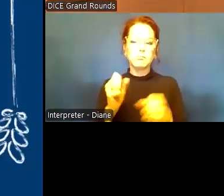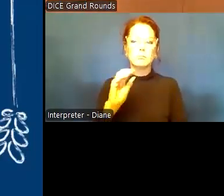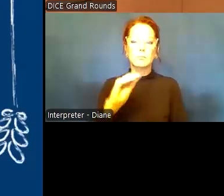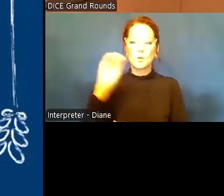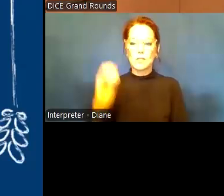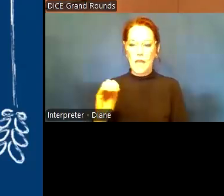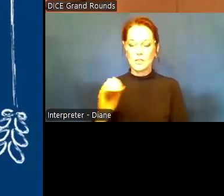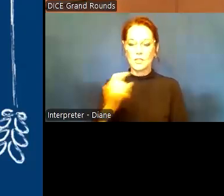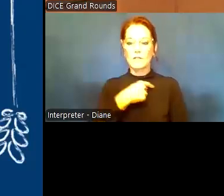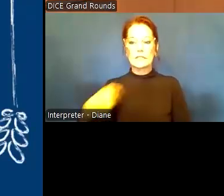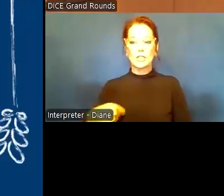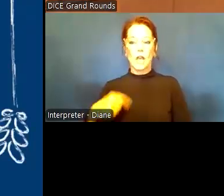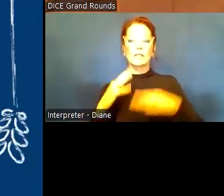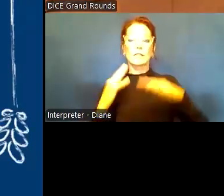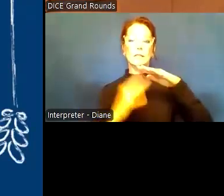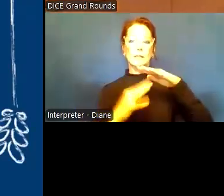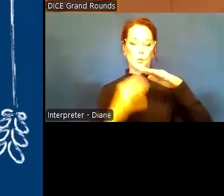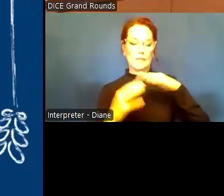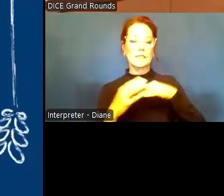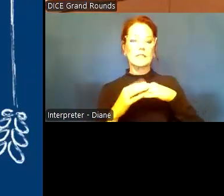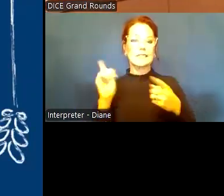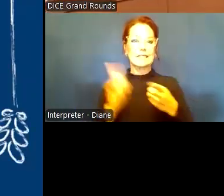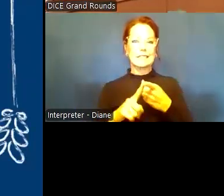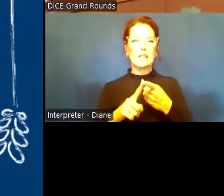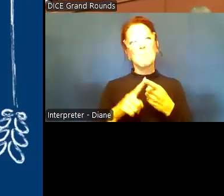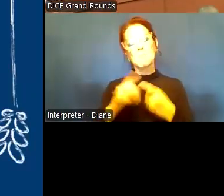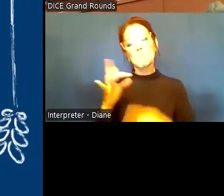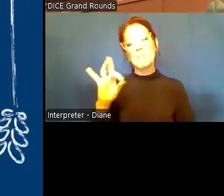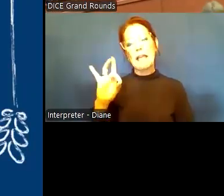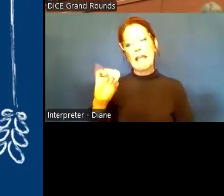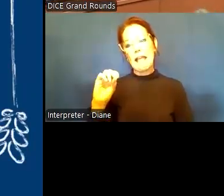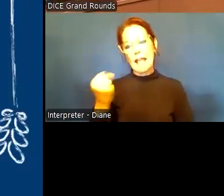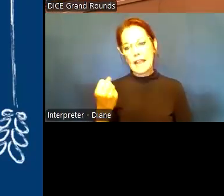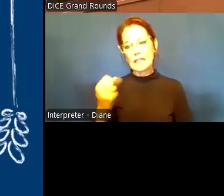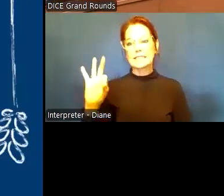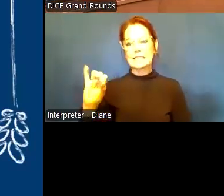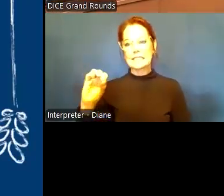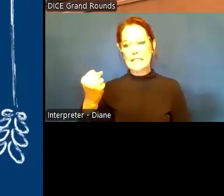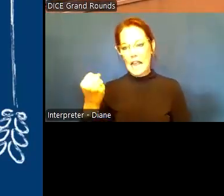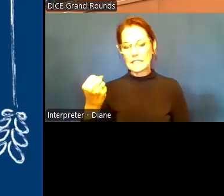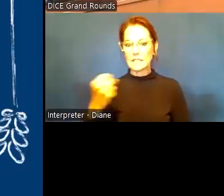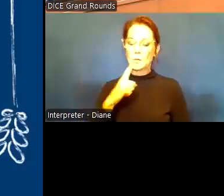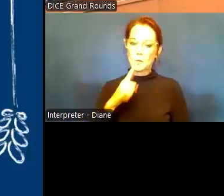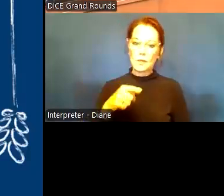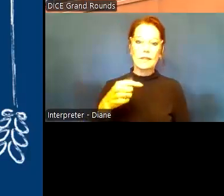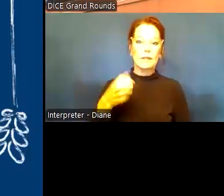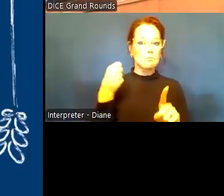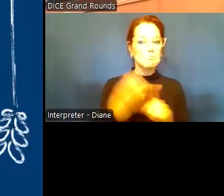Chinese immigrants uh up until the 80s and 90s and has a really Major Impact on the development